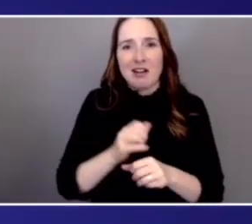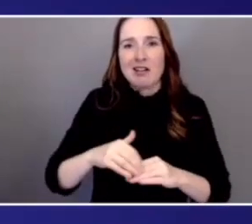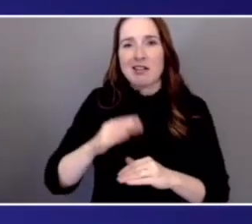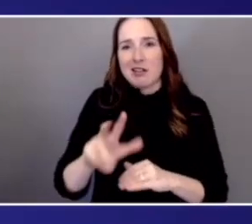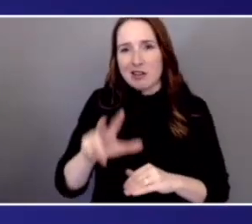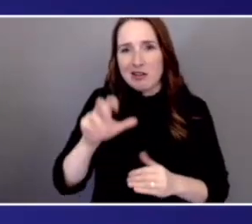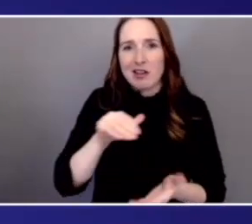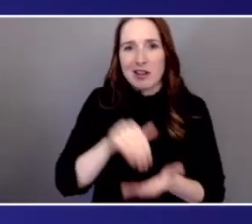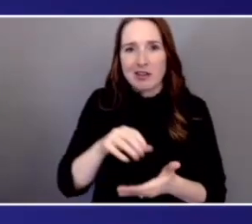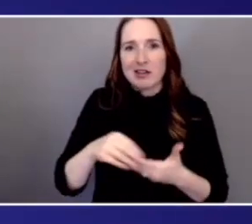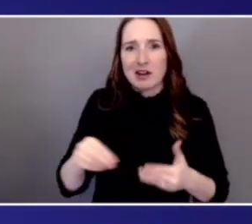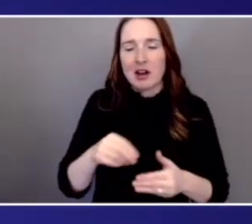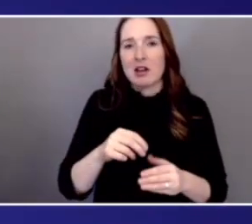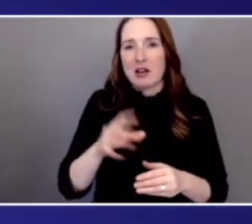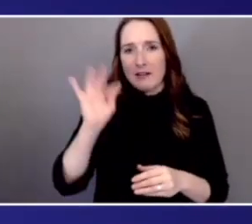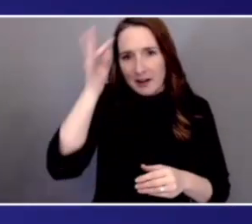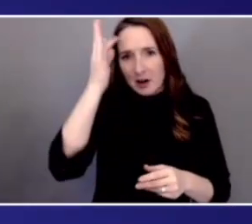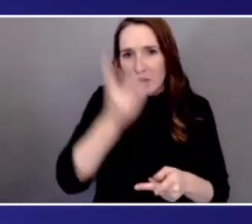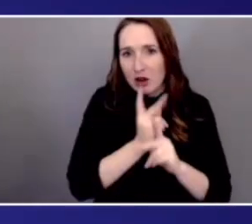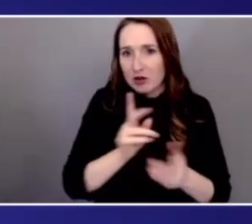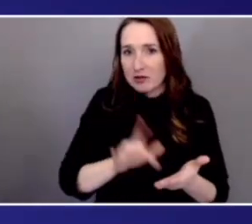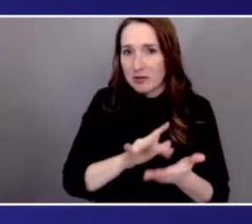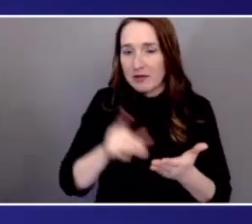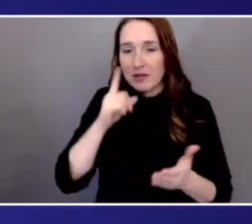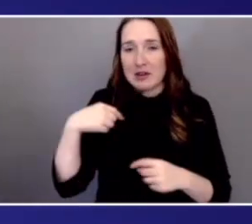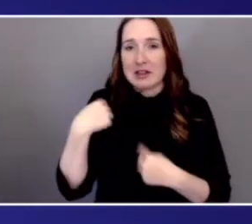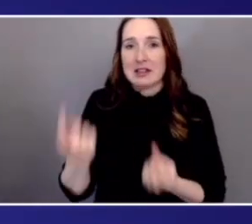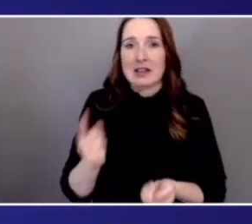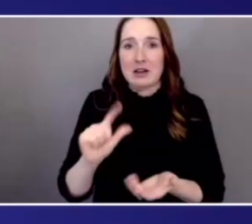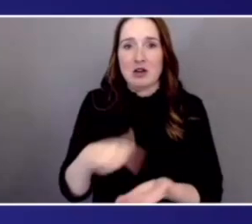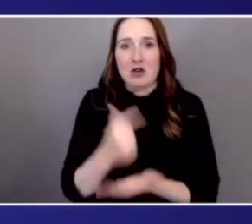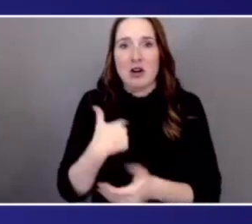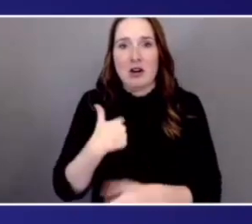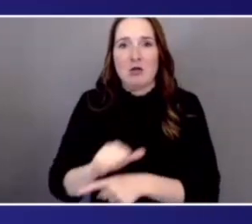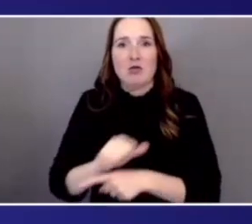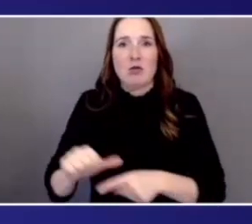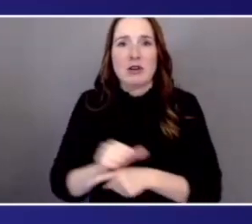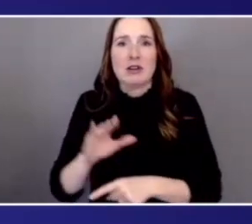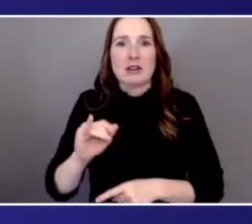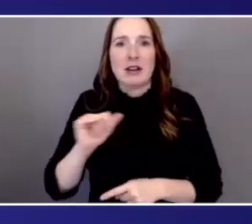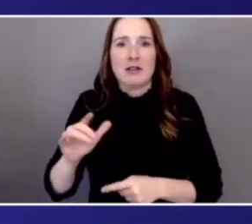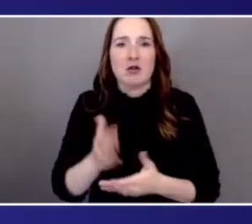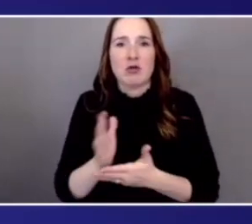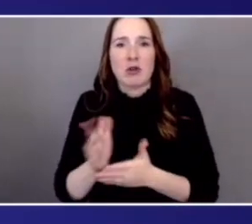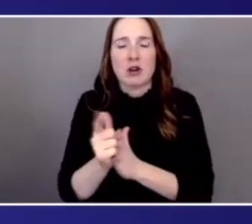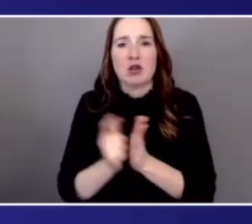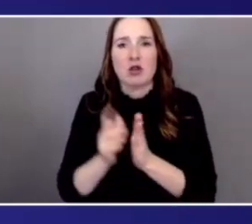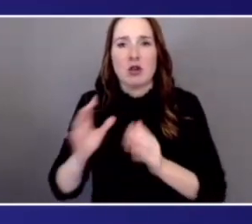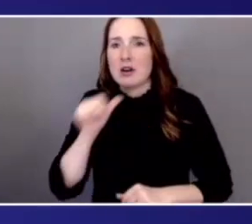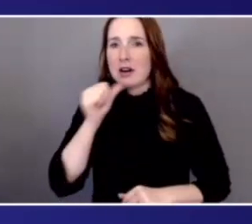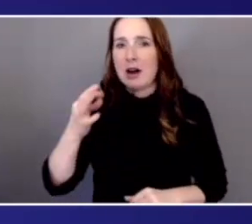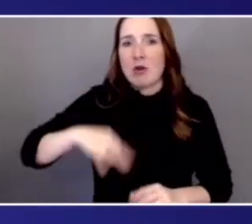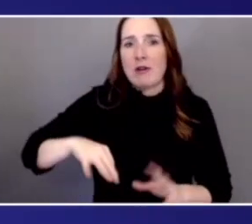Since graduating. I've been practicing as a civil rights attorney at a nonprofit organization advocating on behalf of survivors of gender based violence.